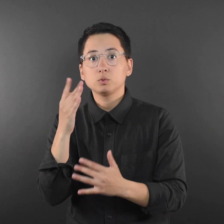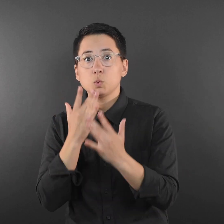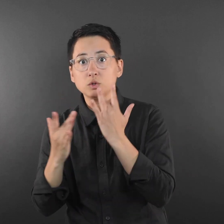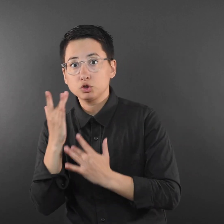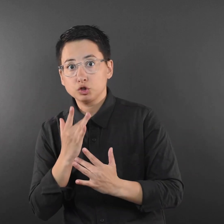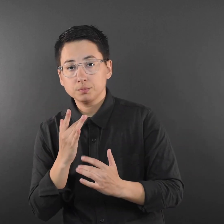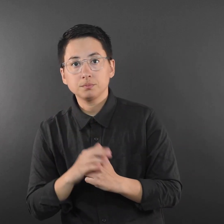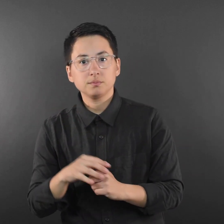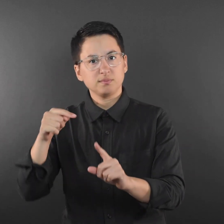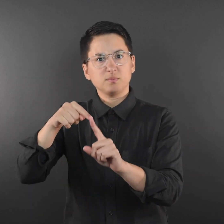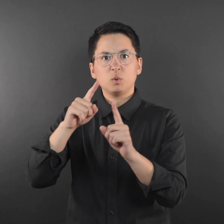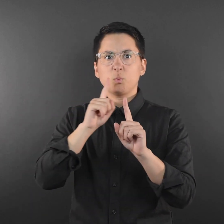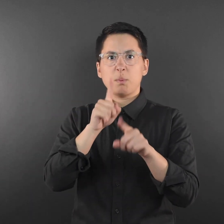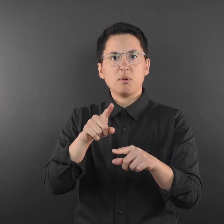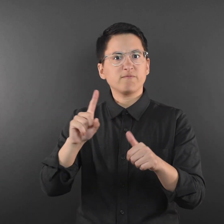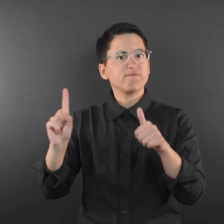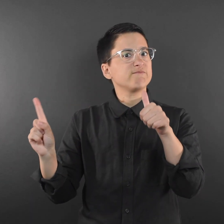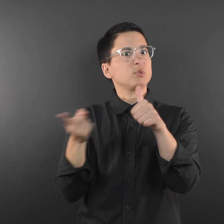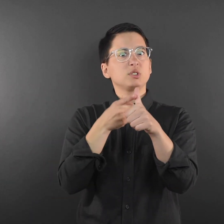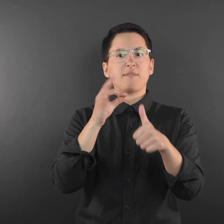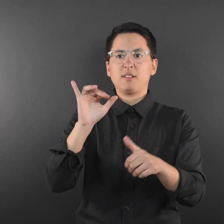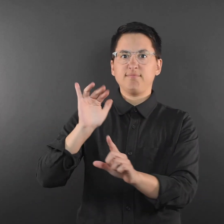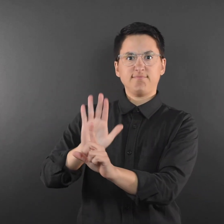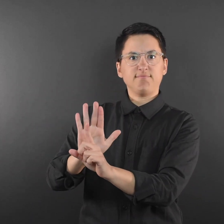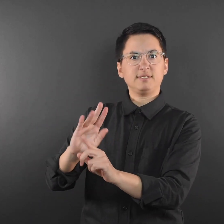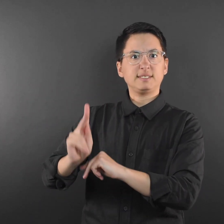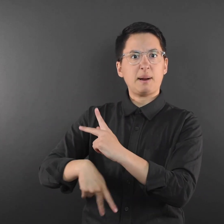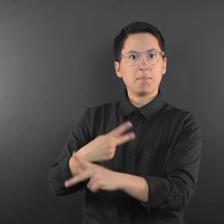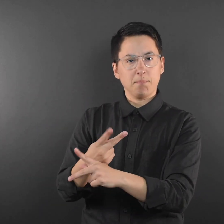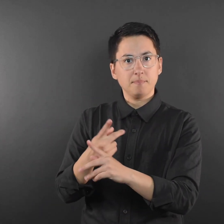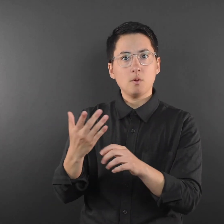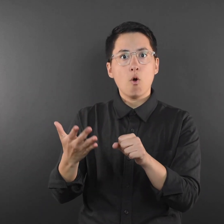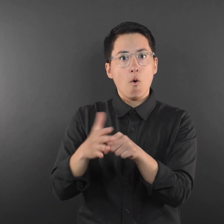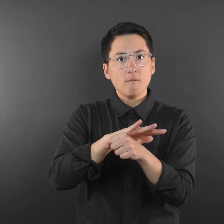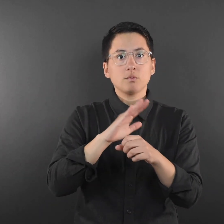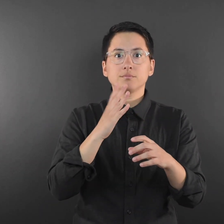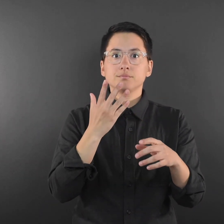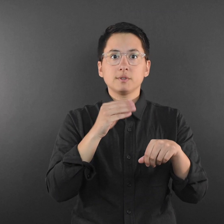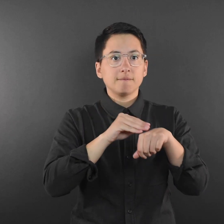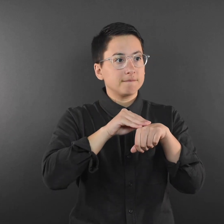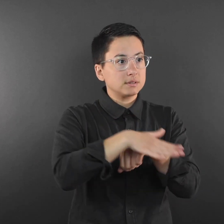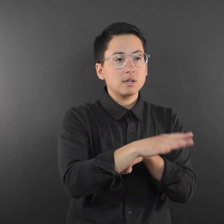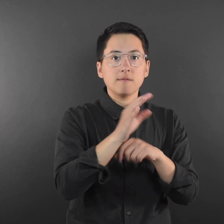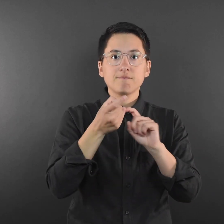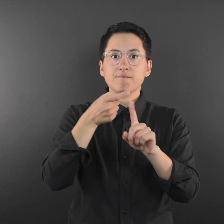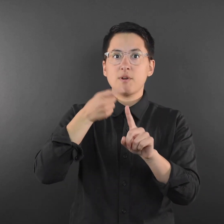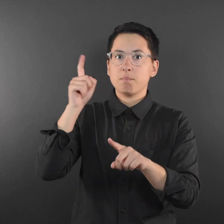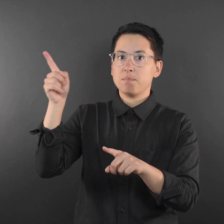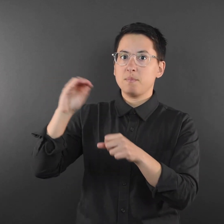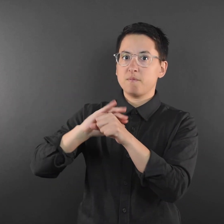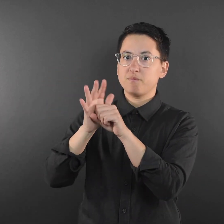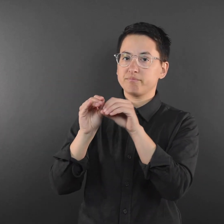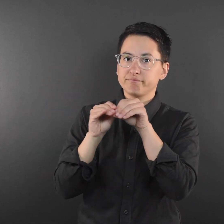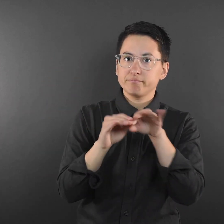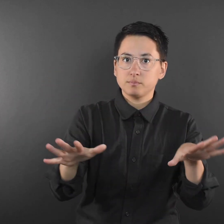is the first report of its kind covering the effects of the pandemic on most of the licensed health care workforce in Minnesota.